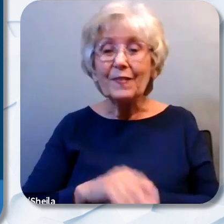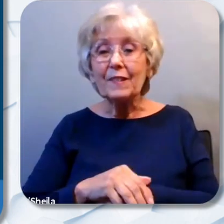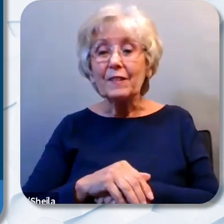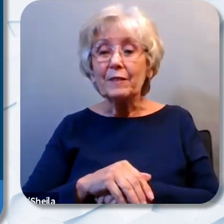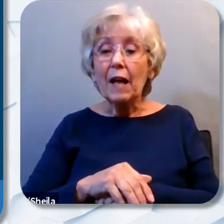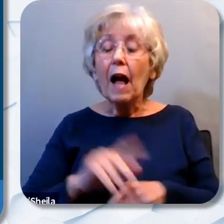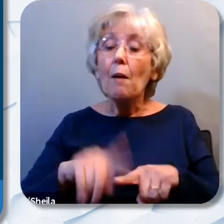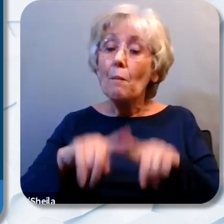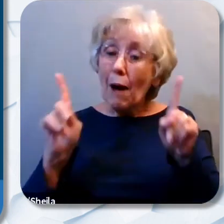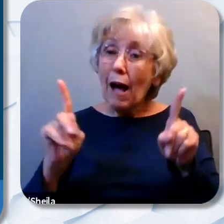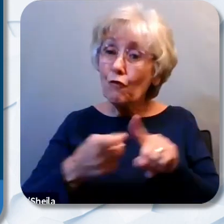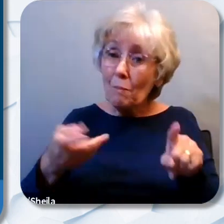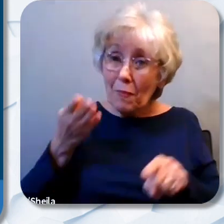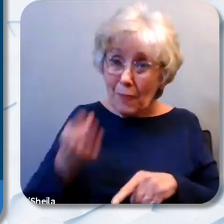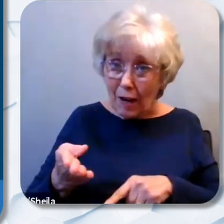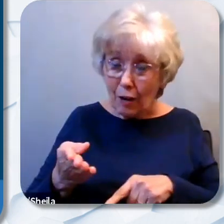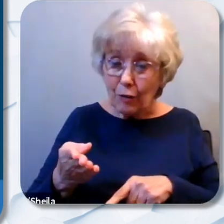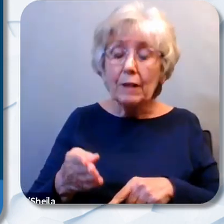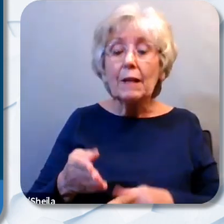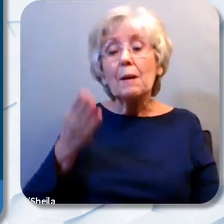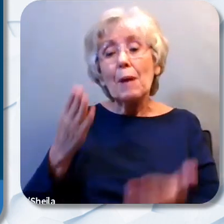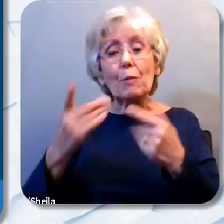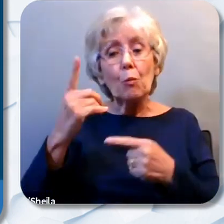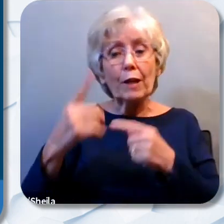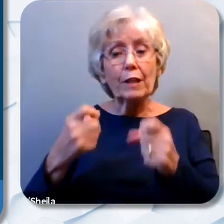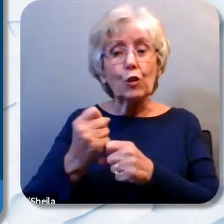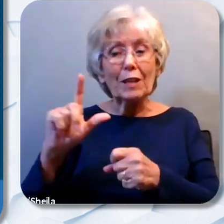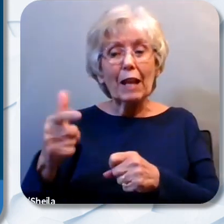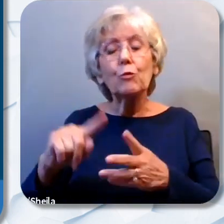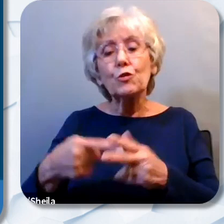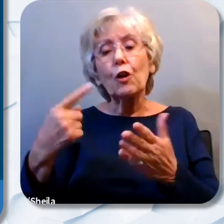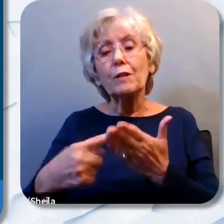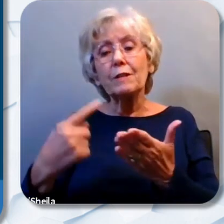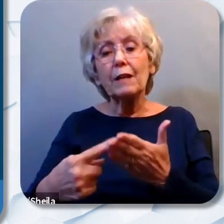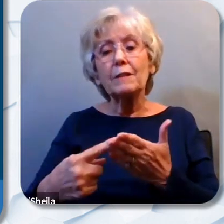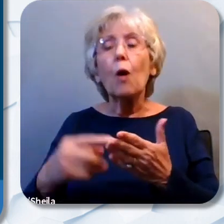But from there, maybe a year later, you start talking about things like Okay, this is a good